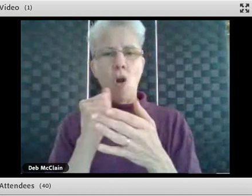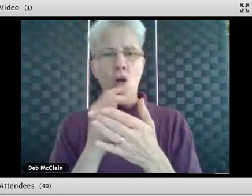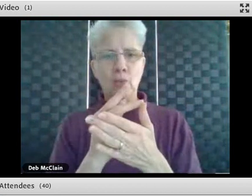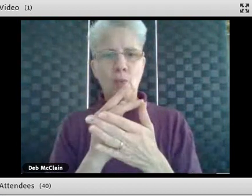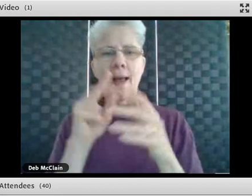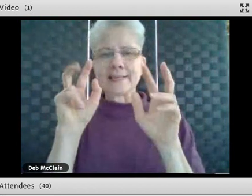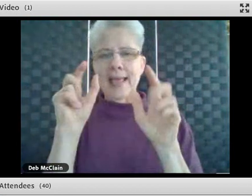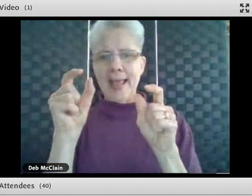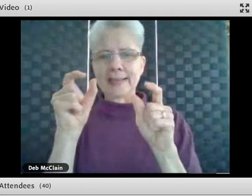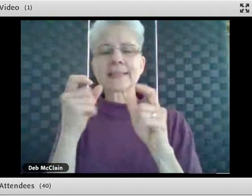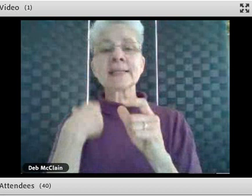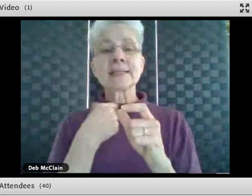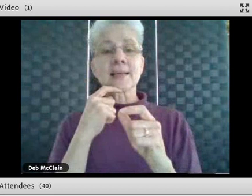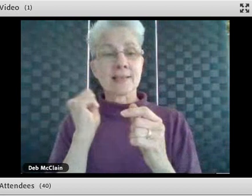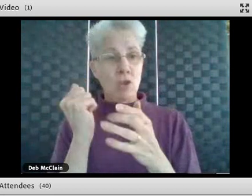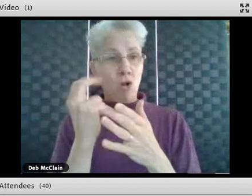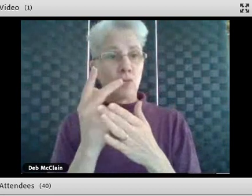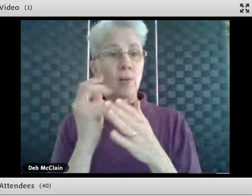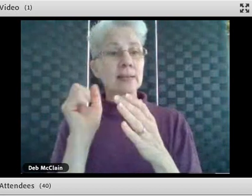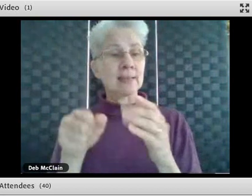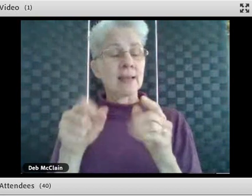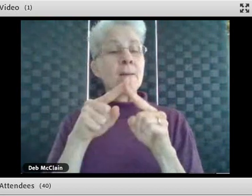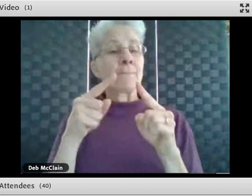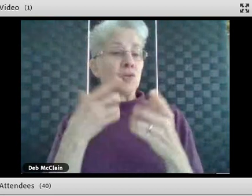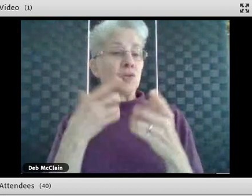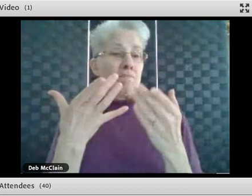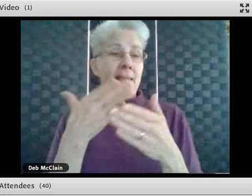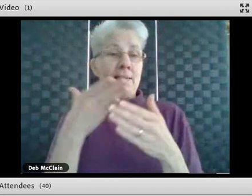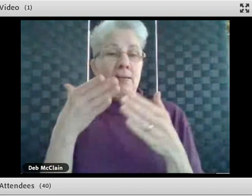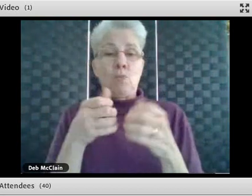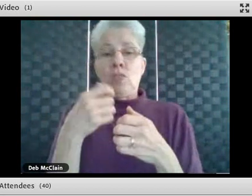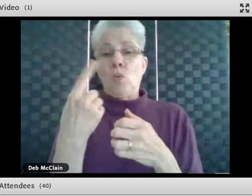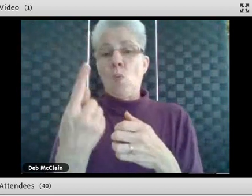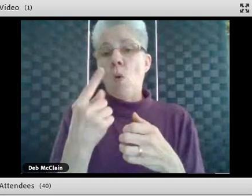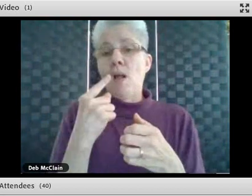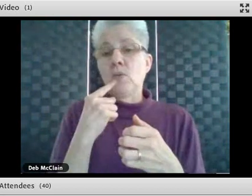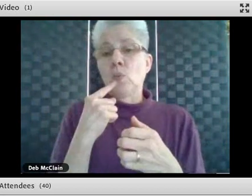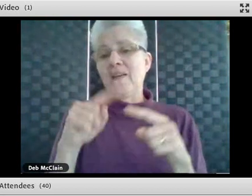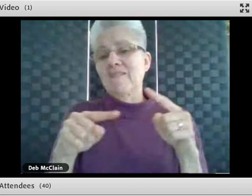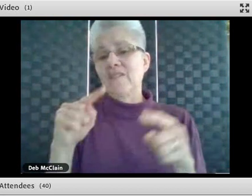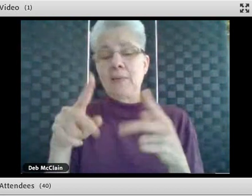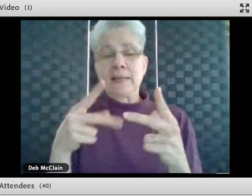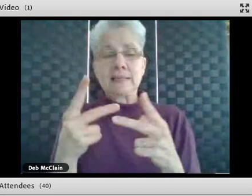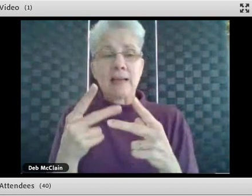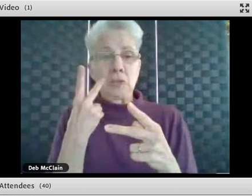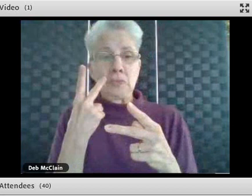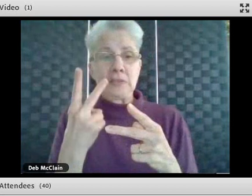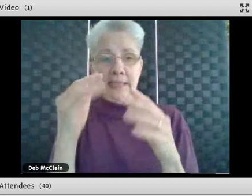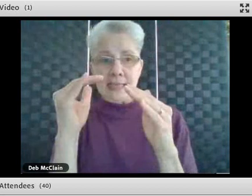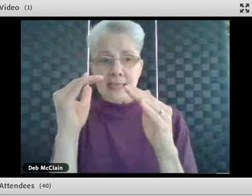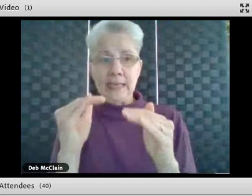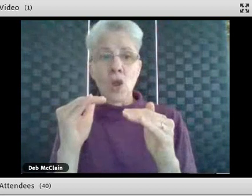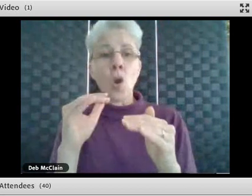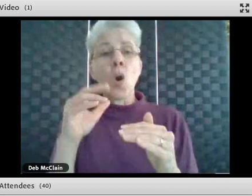So this tells us authorized, but you may end up with one with a variant form, like, that you can see under that horsemen and horsewomen,